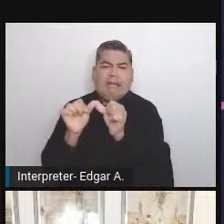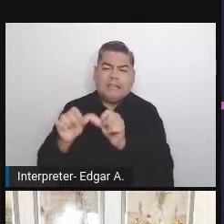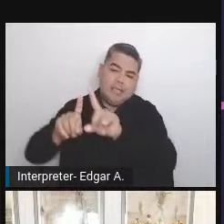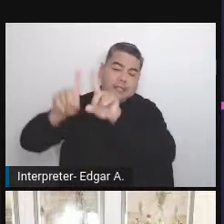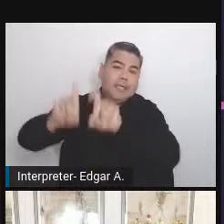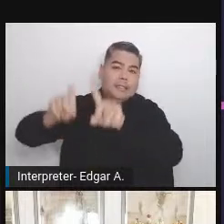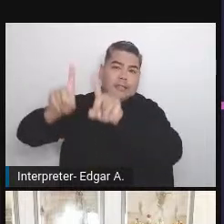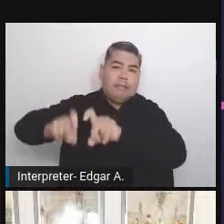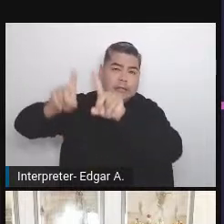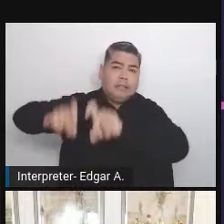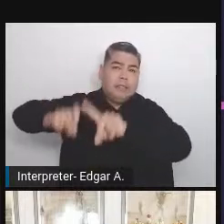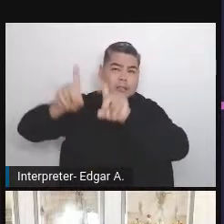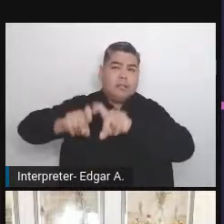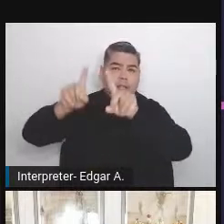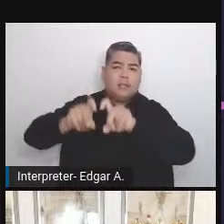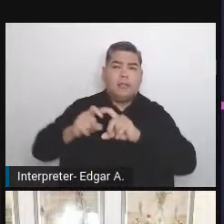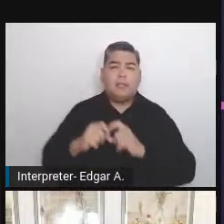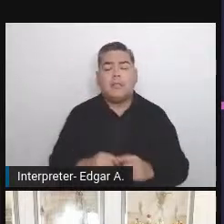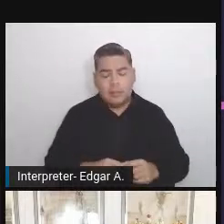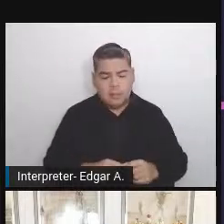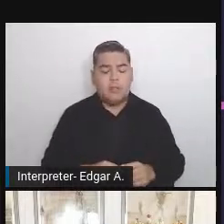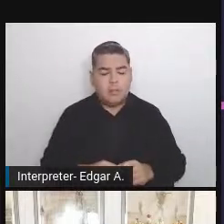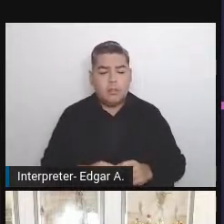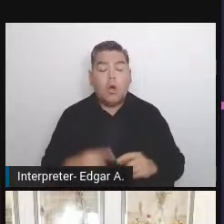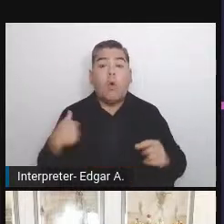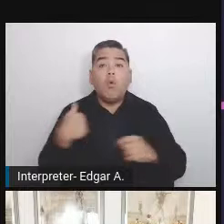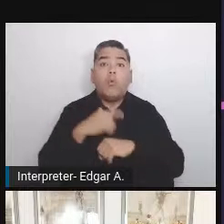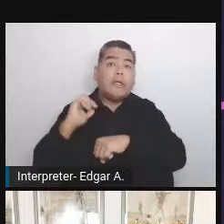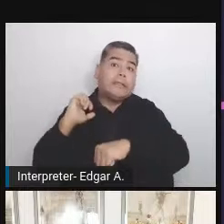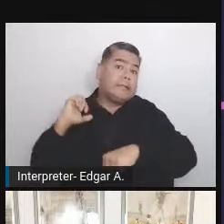the whole idea behind it is very simple. Is all about constant testing.